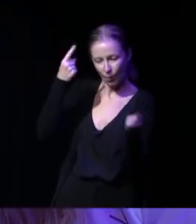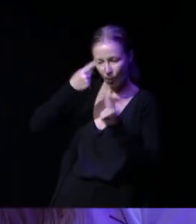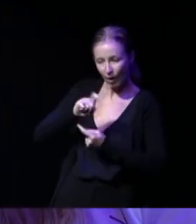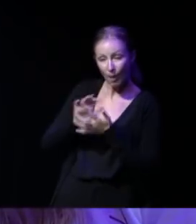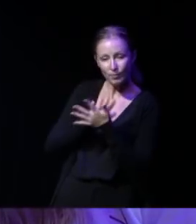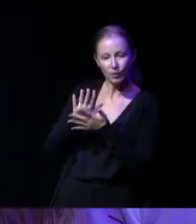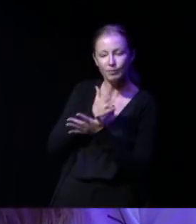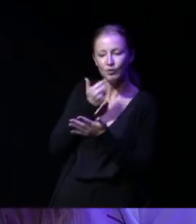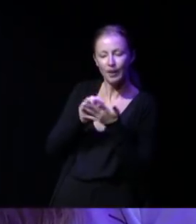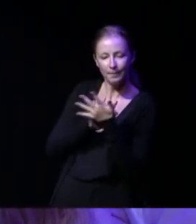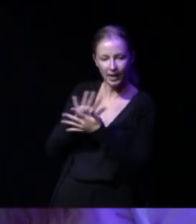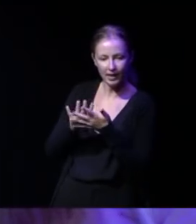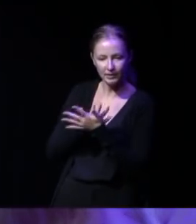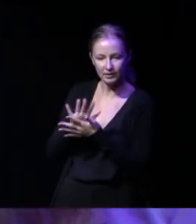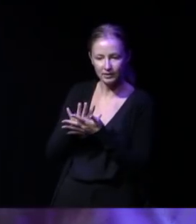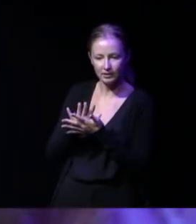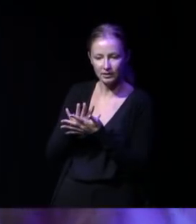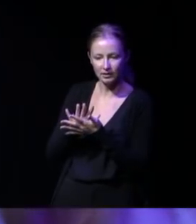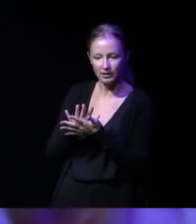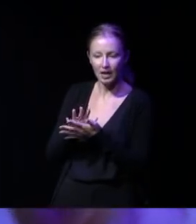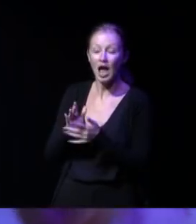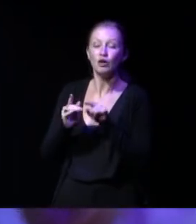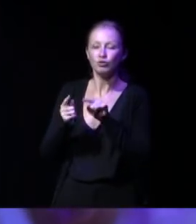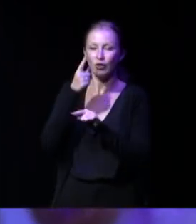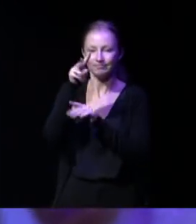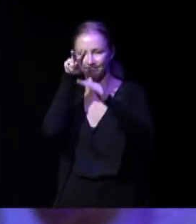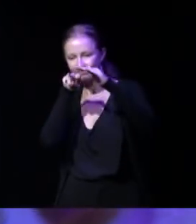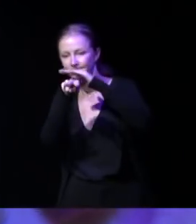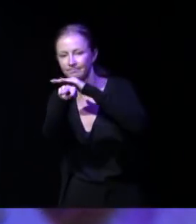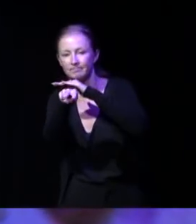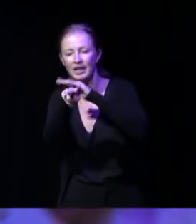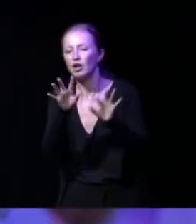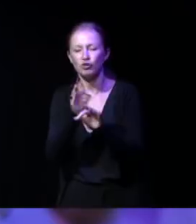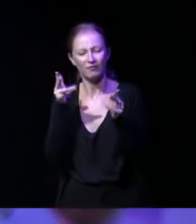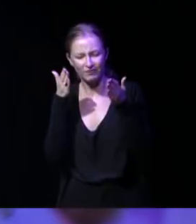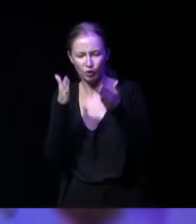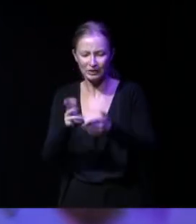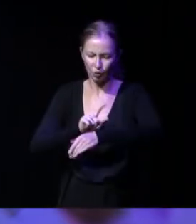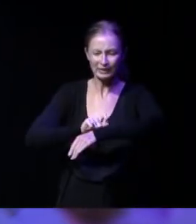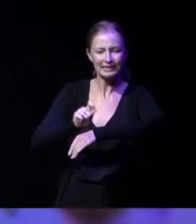I'm suggesting that we look obviously beyond skin colour when determining visible beauty; not just that,